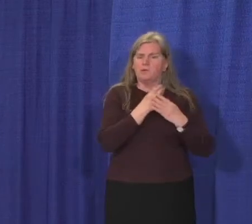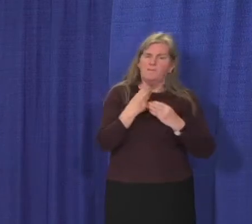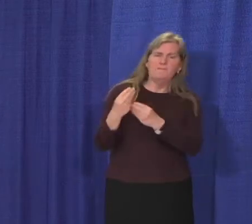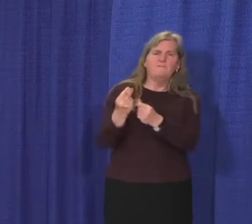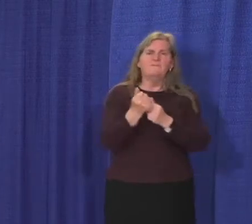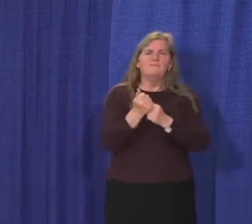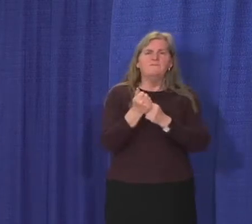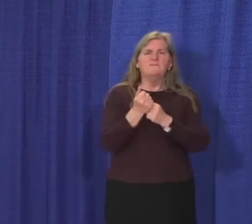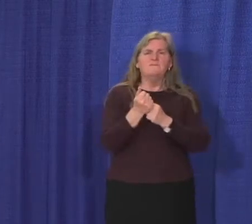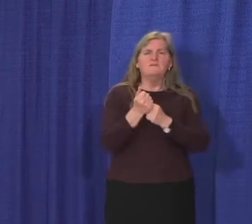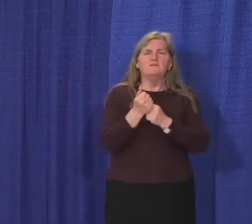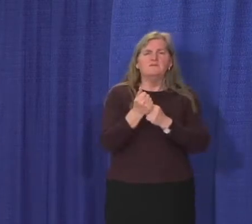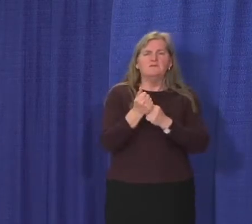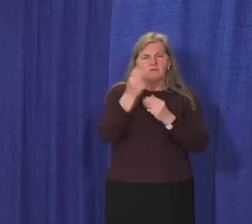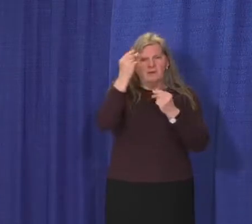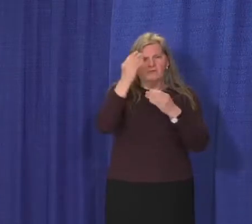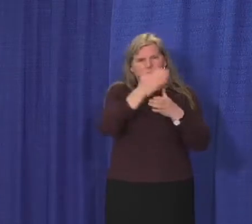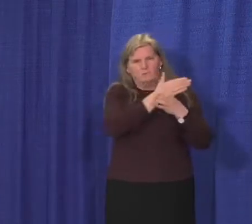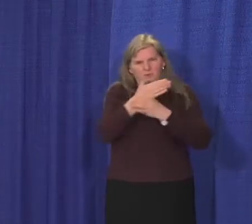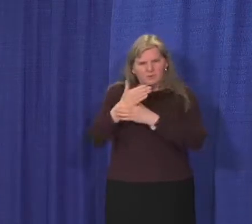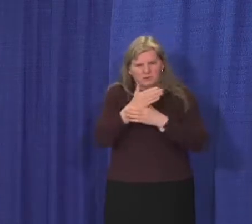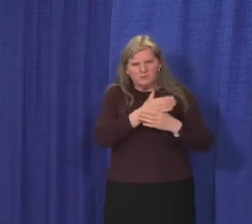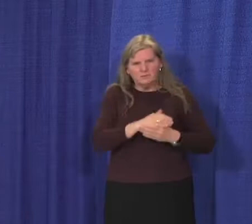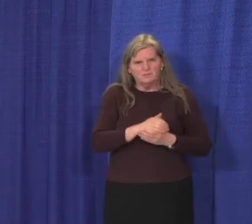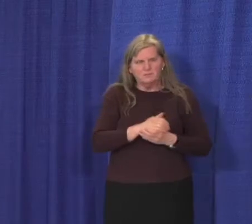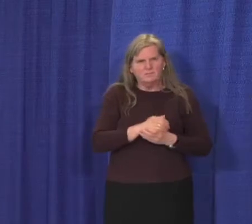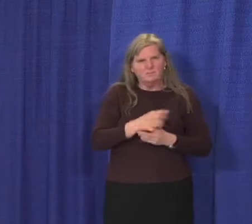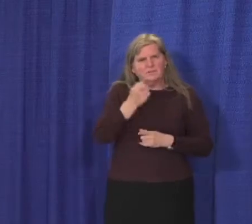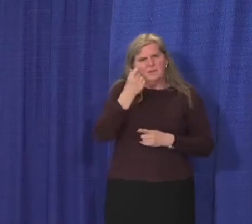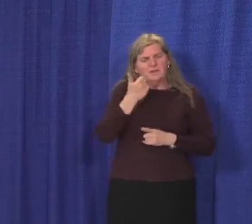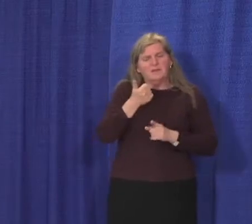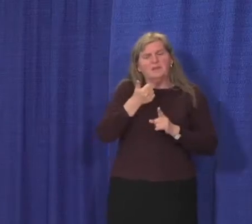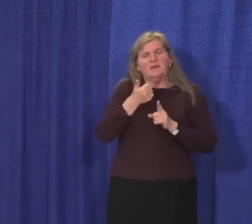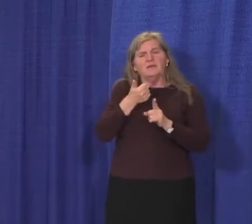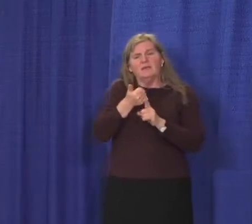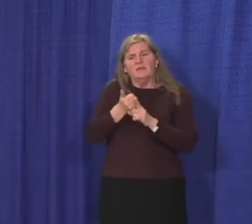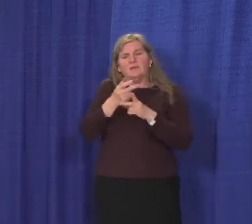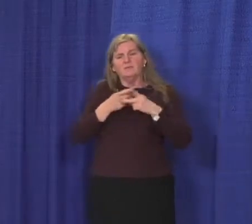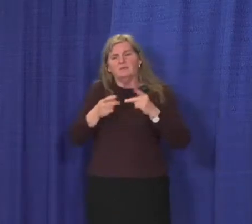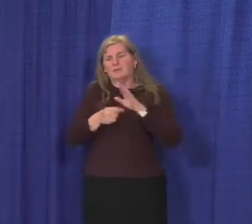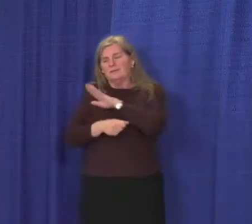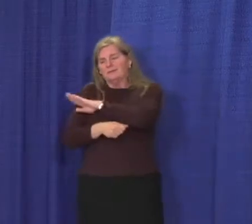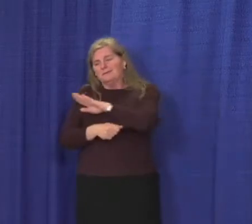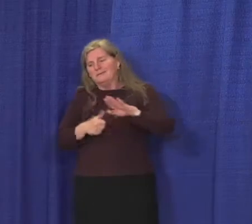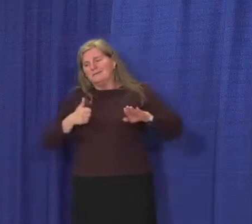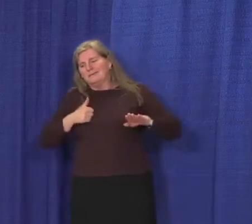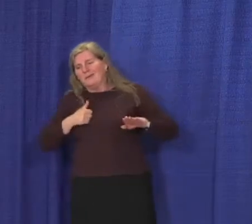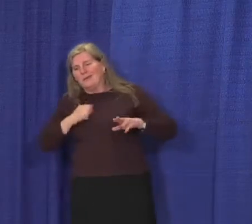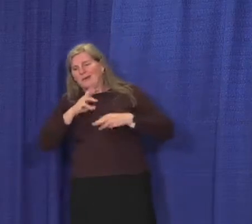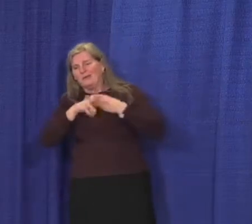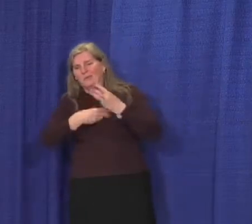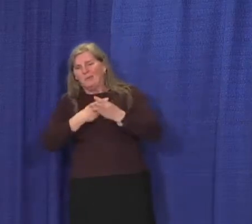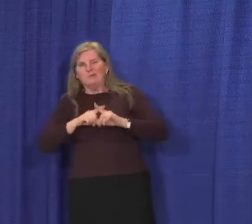proficient in not sharing of information. Every jurisdiction is different.